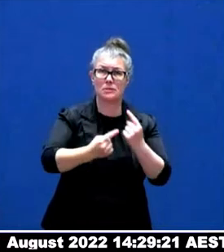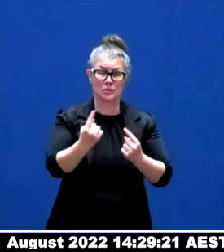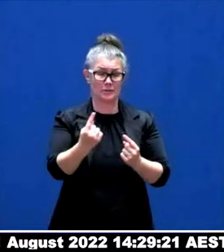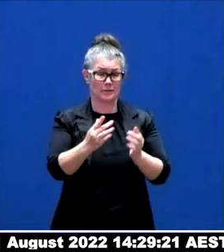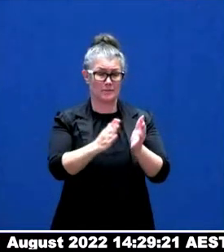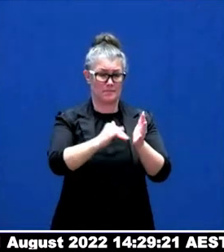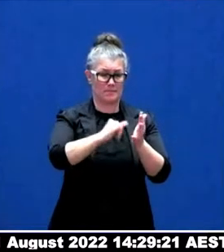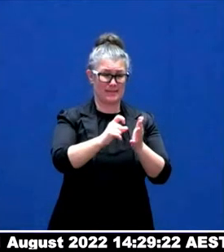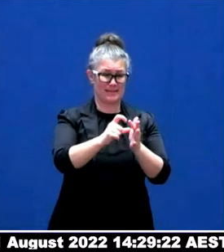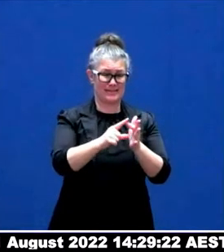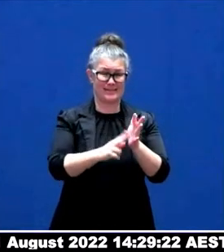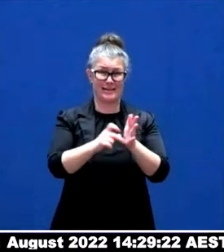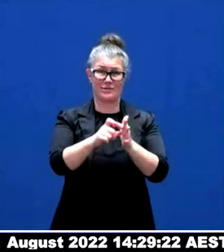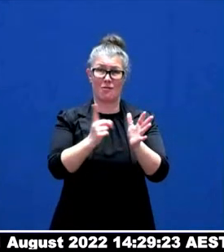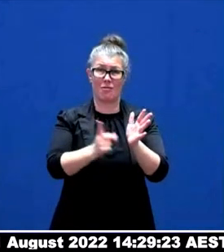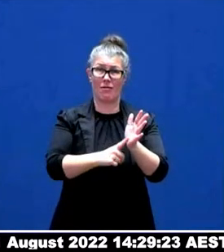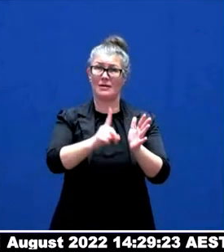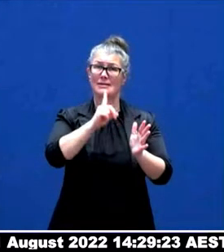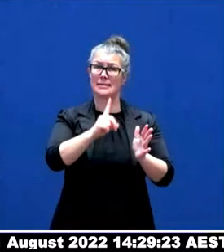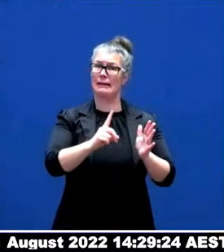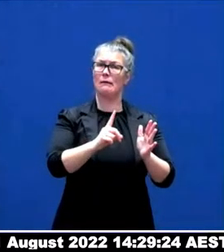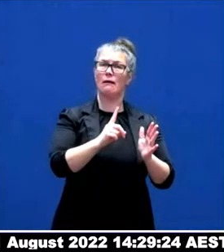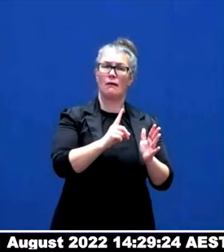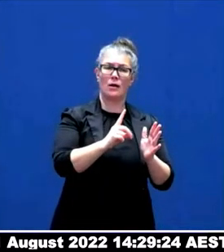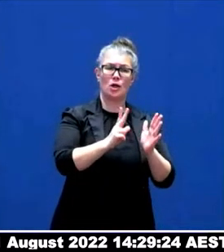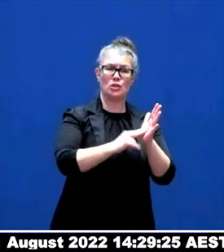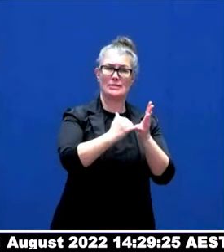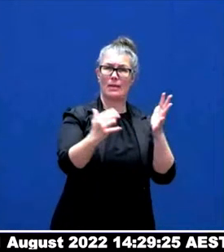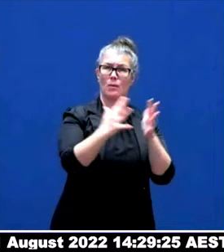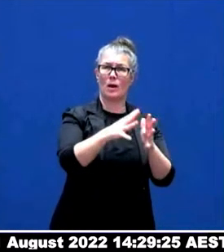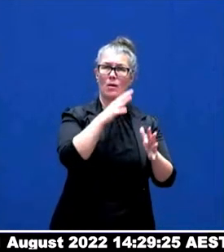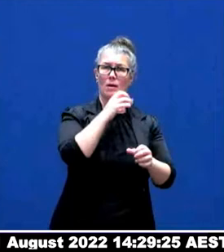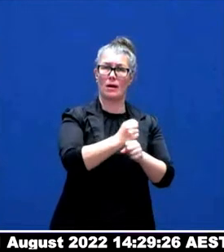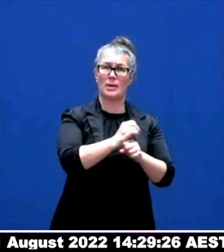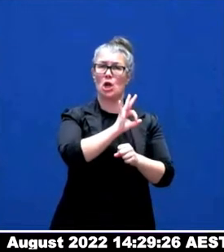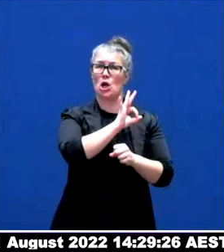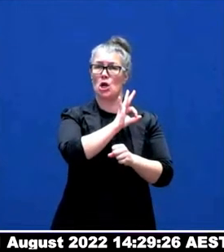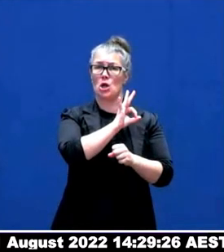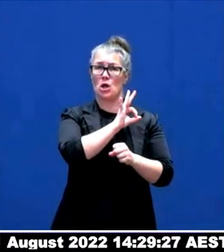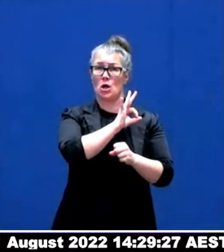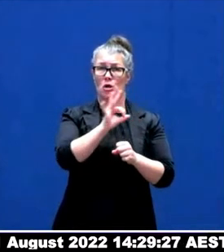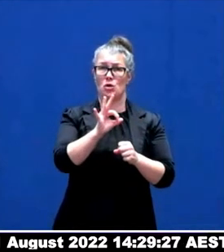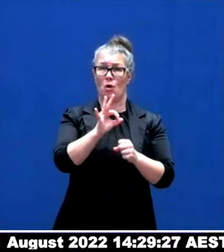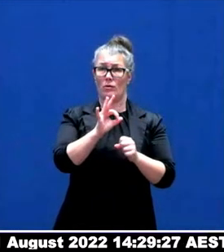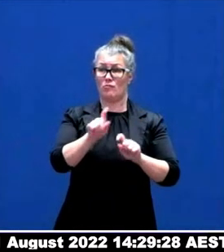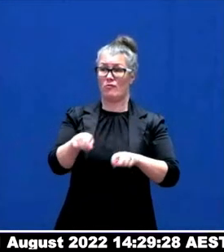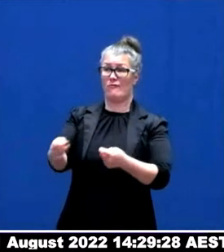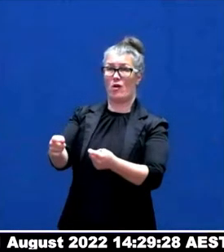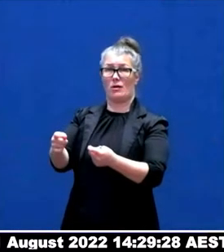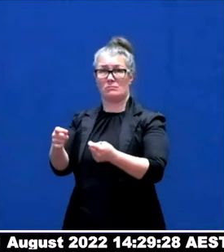consider itself the place of last resort for the provision of housing for people who are homeless and had a disability?